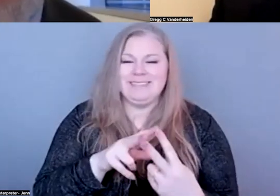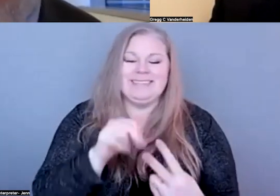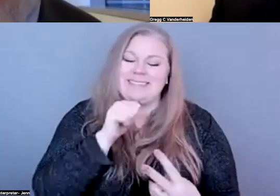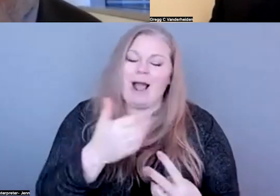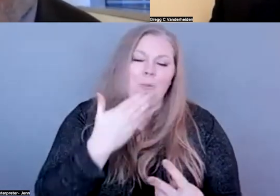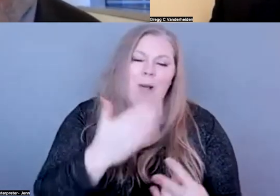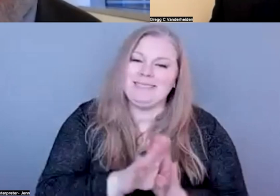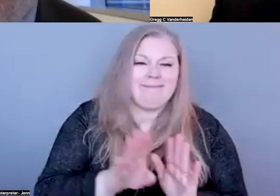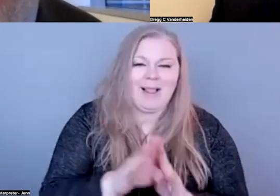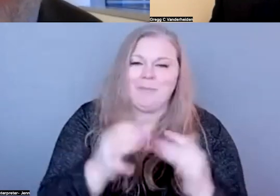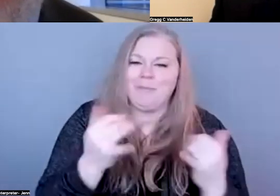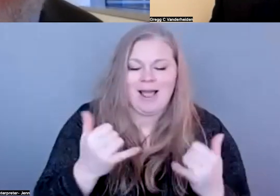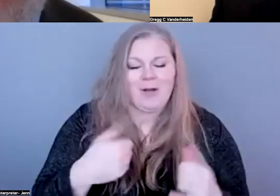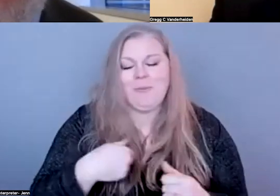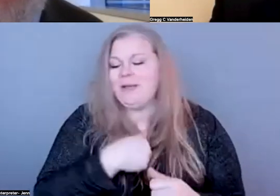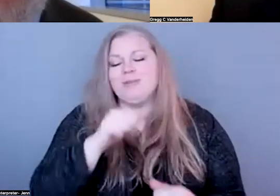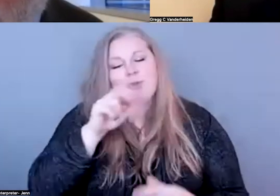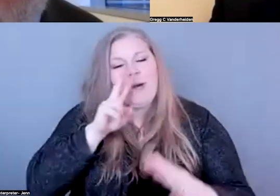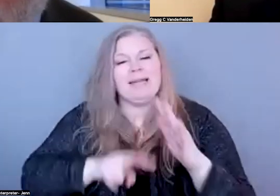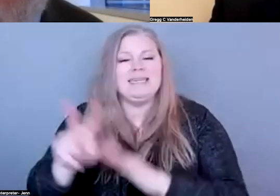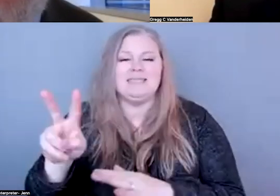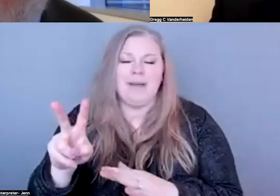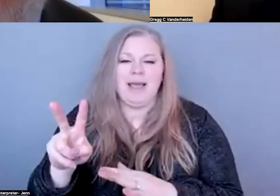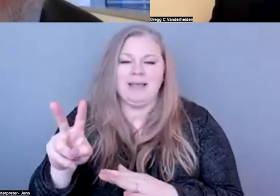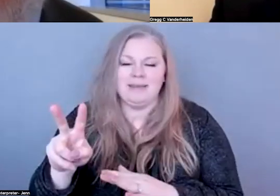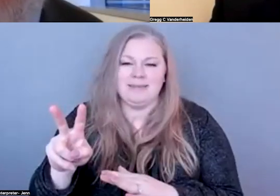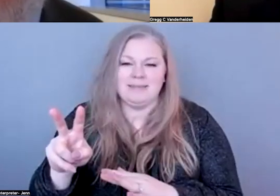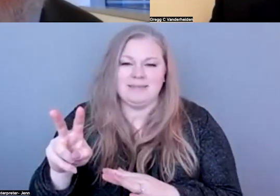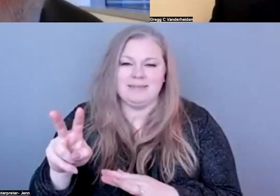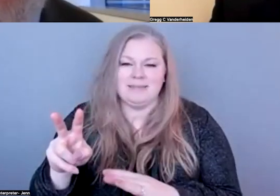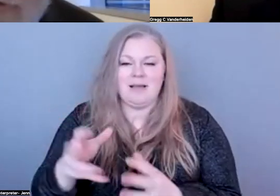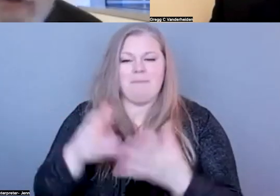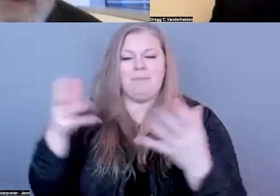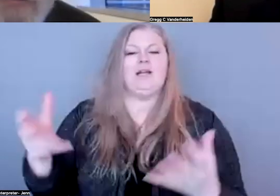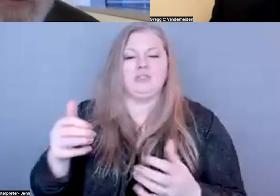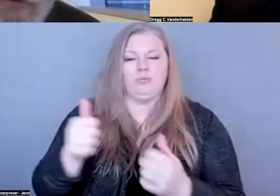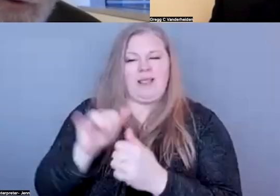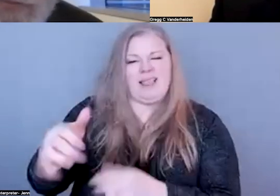so we didn't anticipate very much along those lines, and certainly not in the near term.